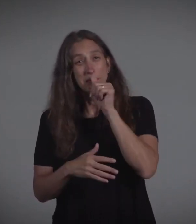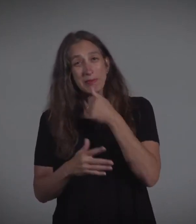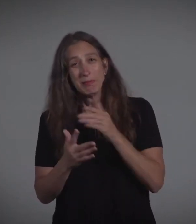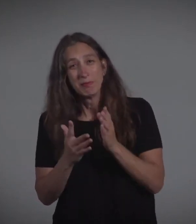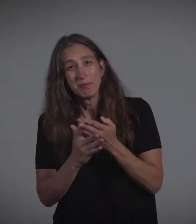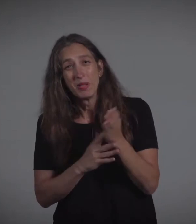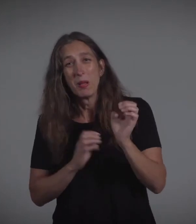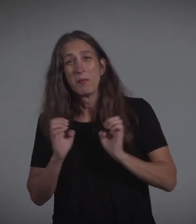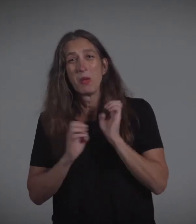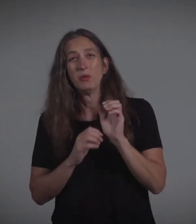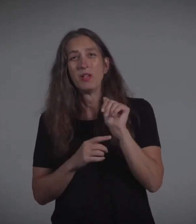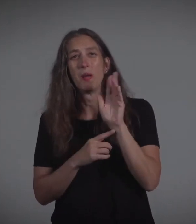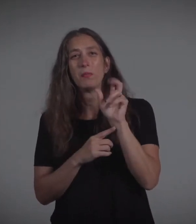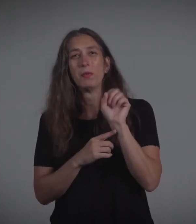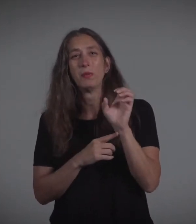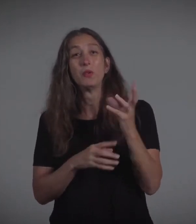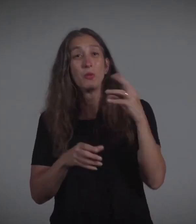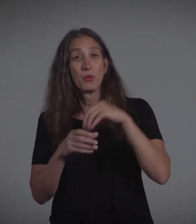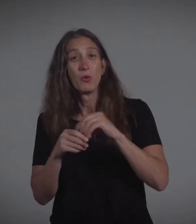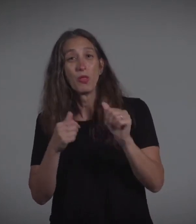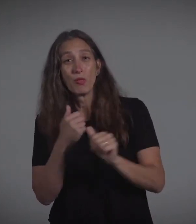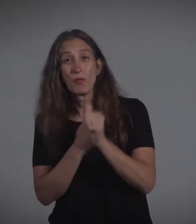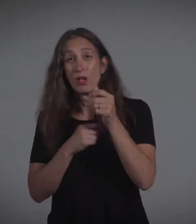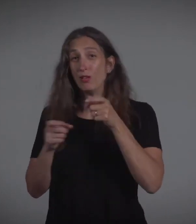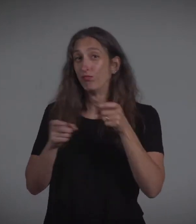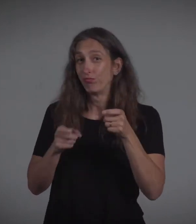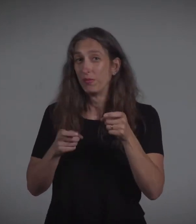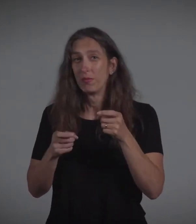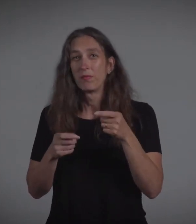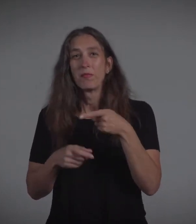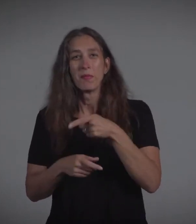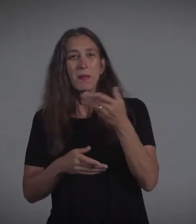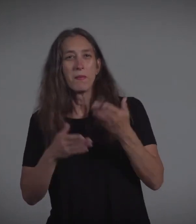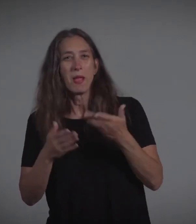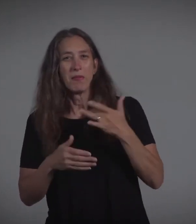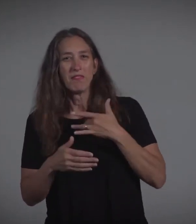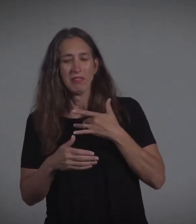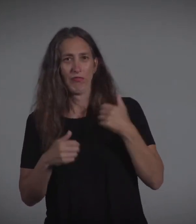including threats and control, the person being abused may feel afraid of the abuser.